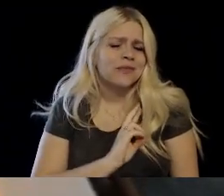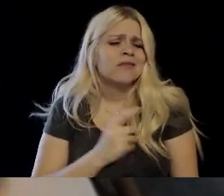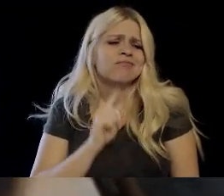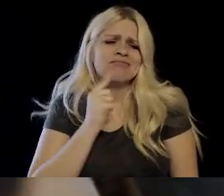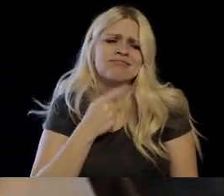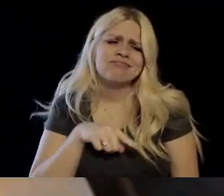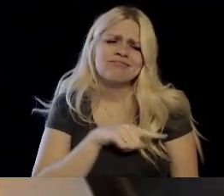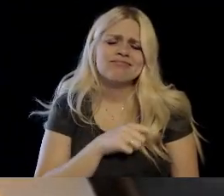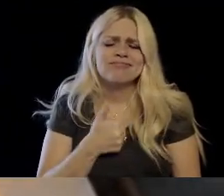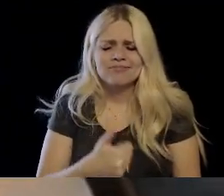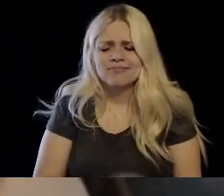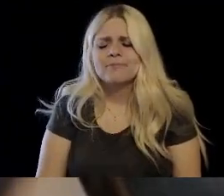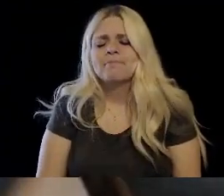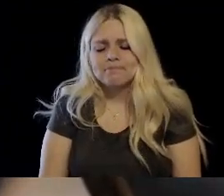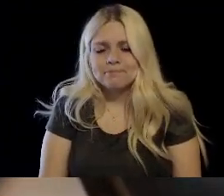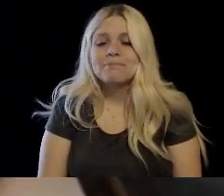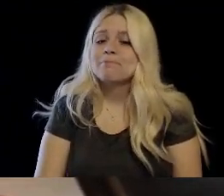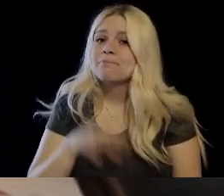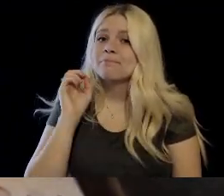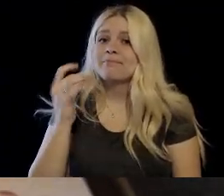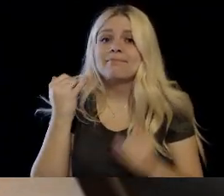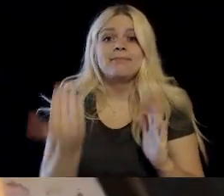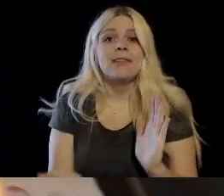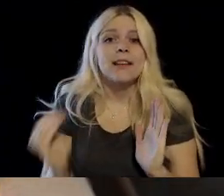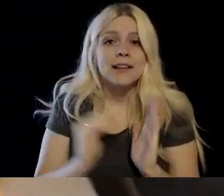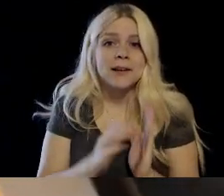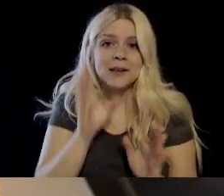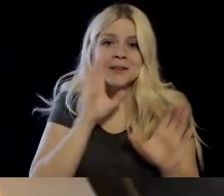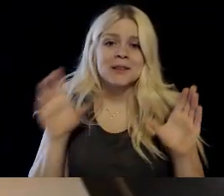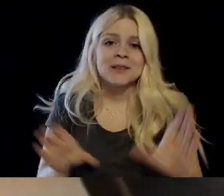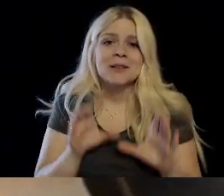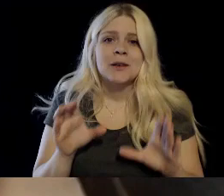do another round. I'm going to see if I can not get not so jittery when the bears come